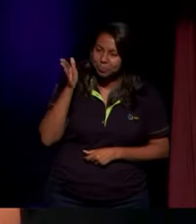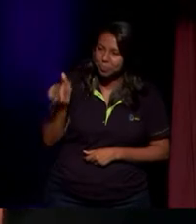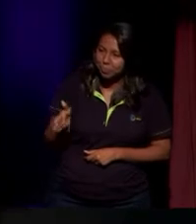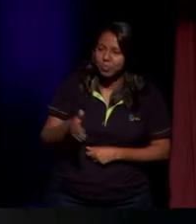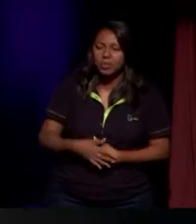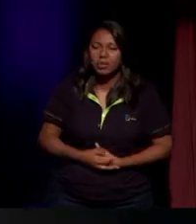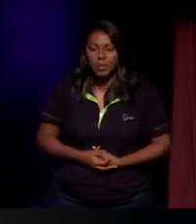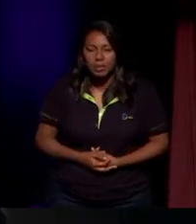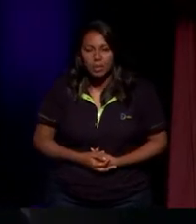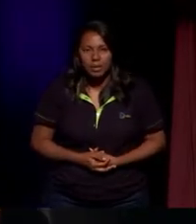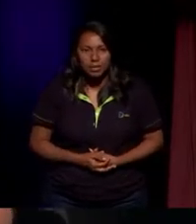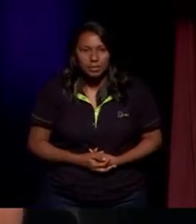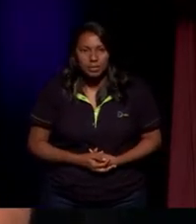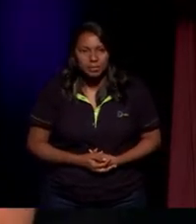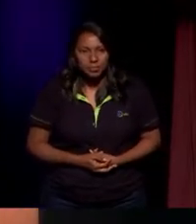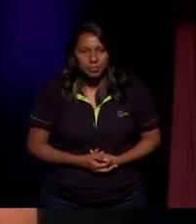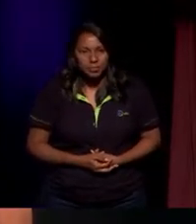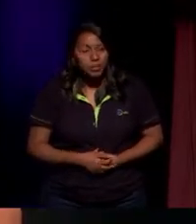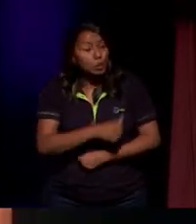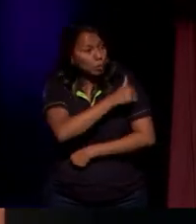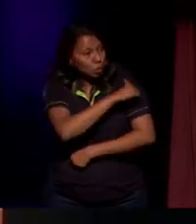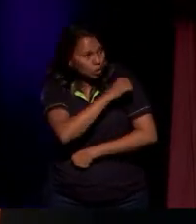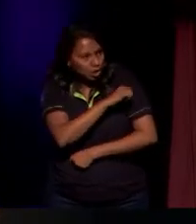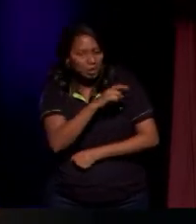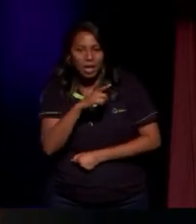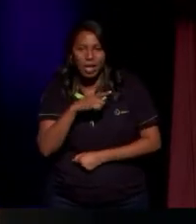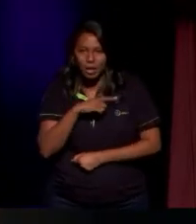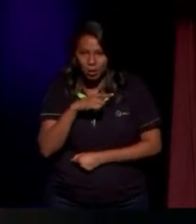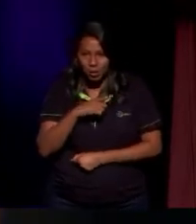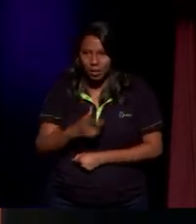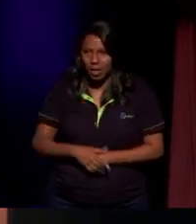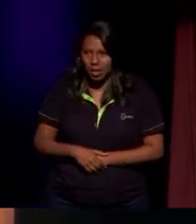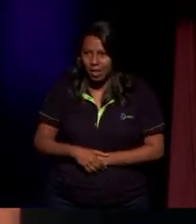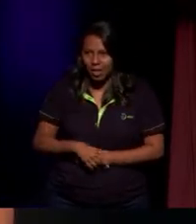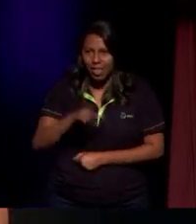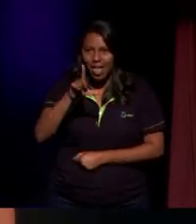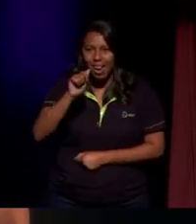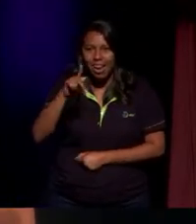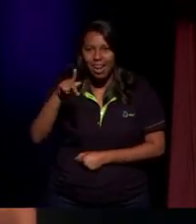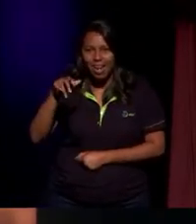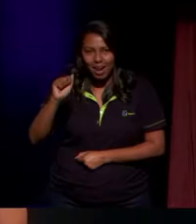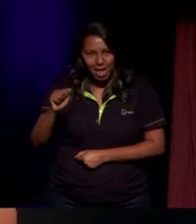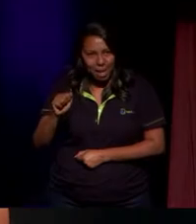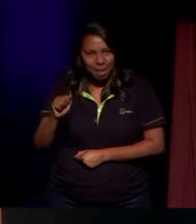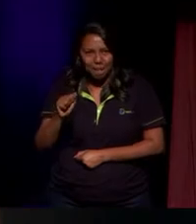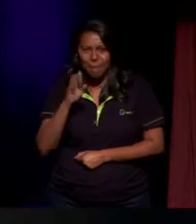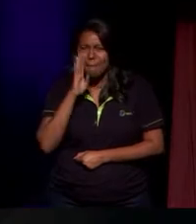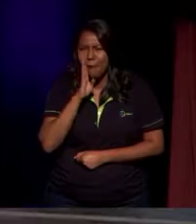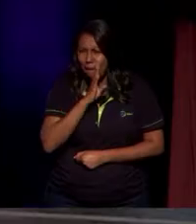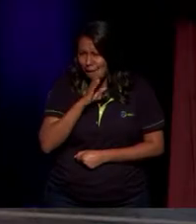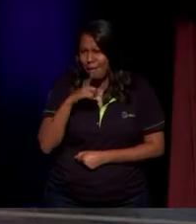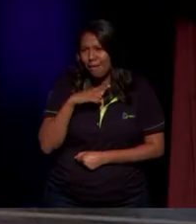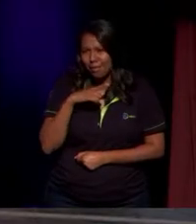I'm here in São Paulo, there in Rio has a place called Lapa, which is bohemia, I do not know who knows Rio. And I took her,